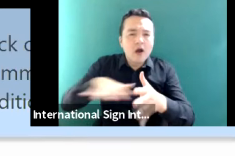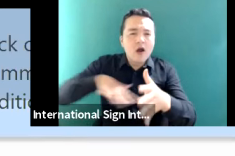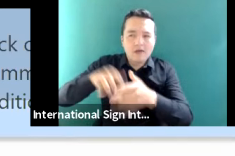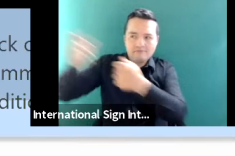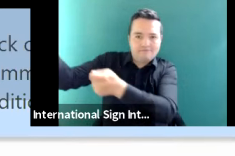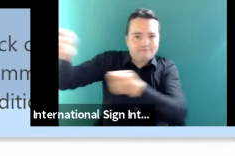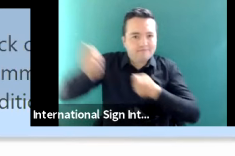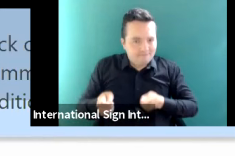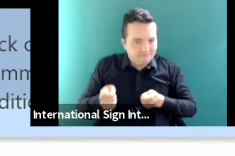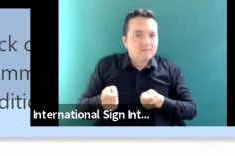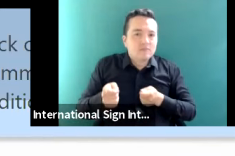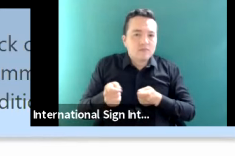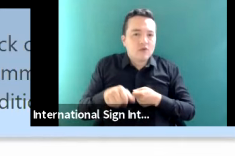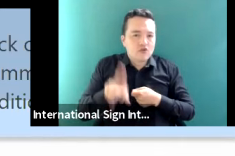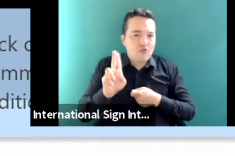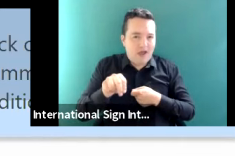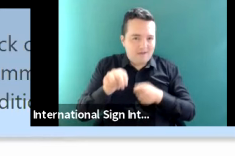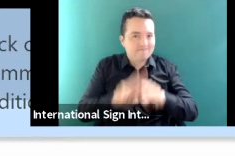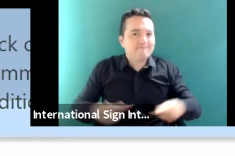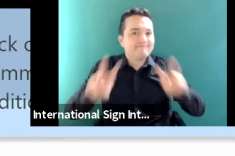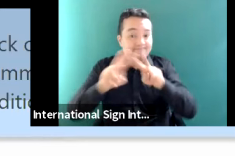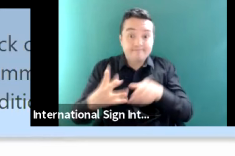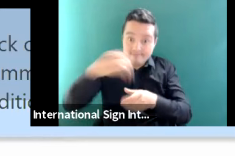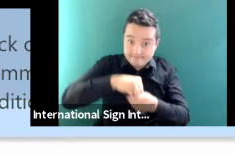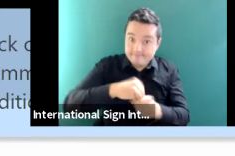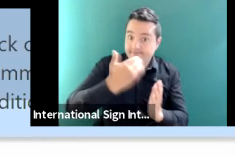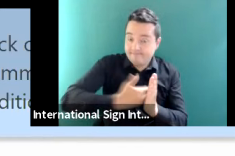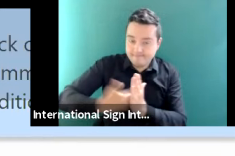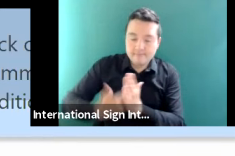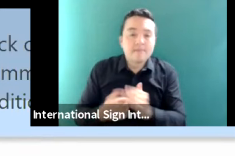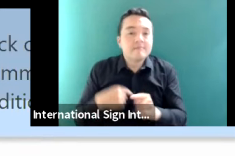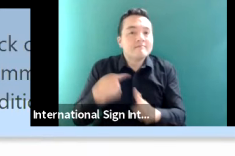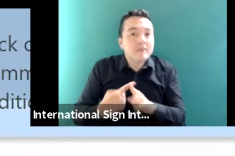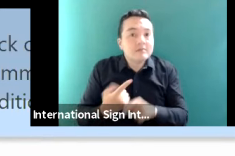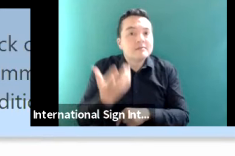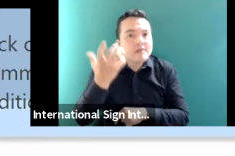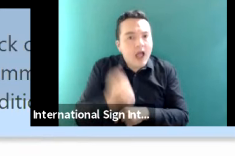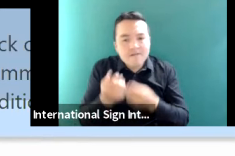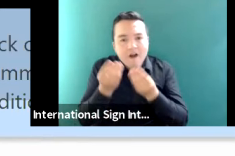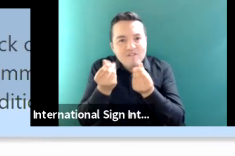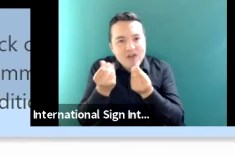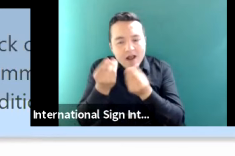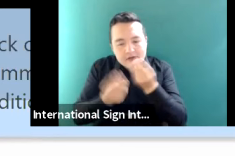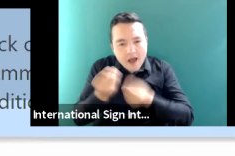We have a special law for people with disabilities and we have also the first document for guidance for all of the people with disabilities strategies.